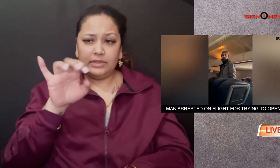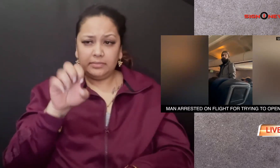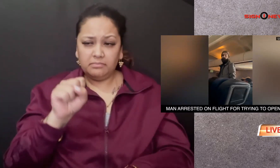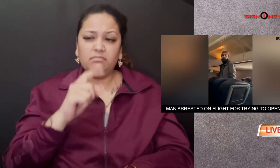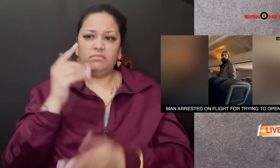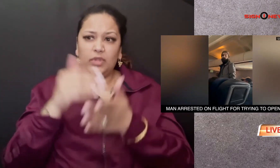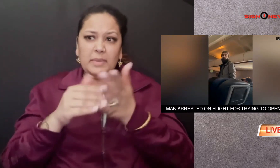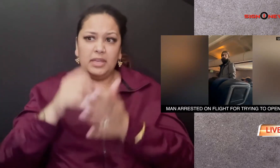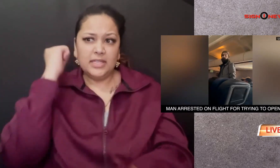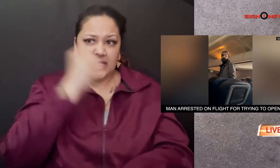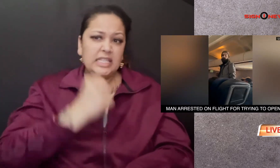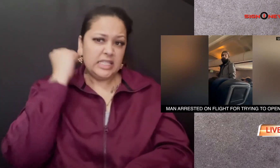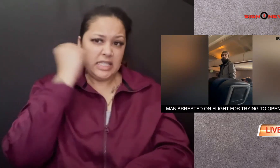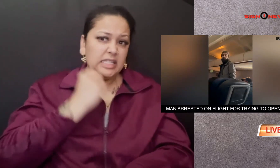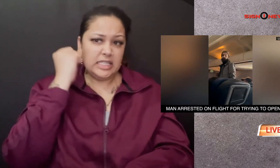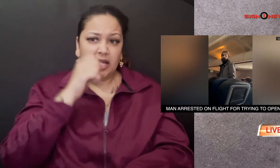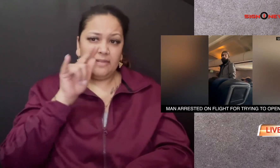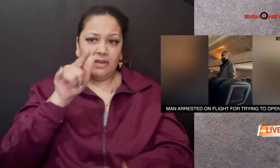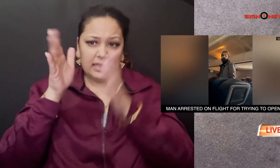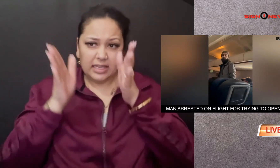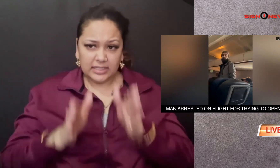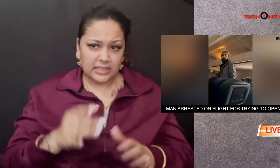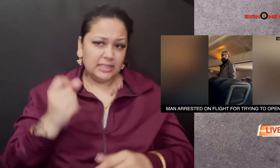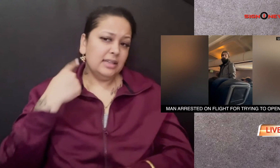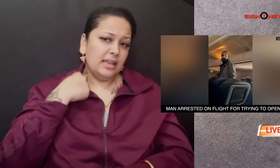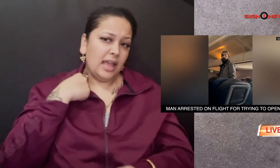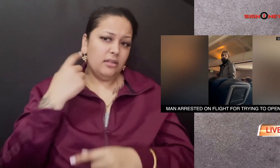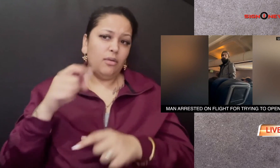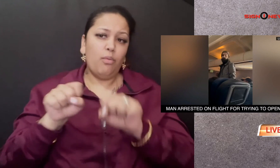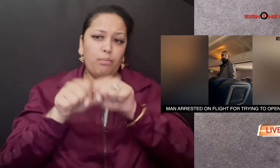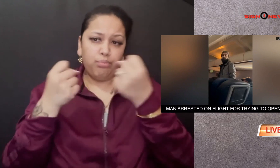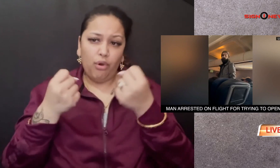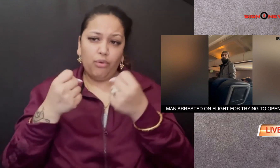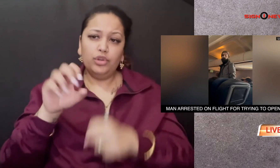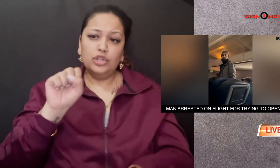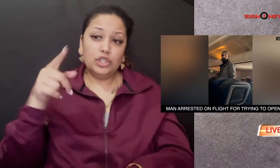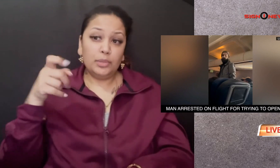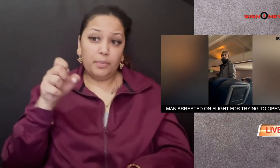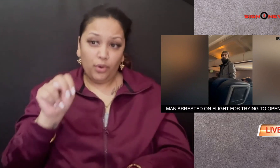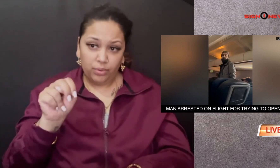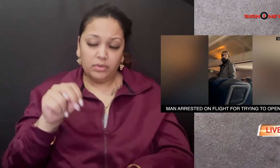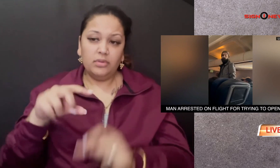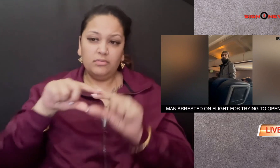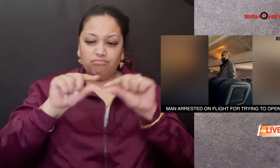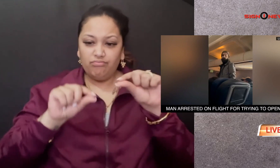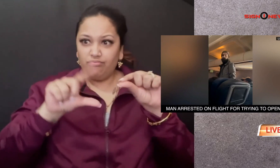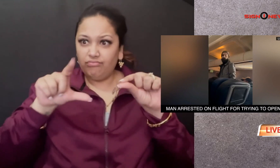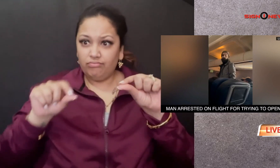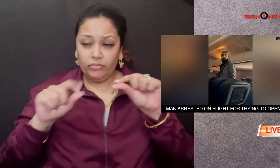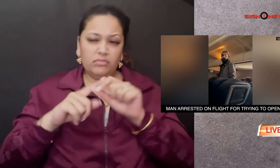Repeatedly stabbed a flight attendant in the net with a broken spoon. And tried to open the plains emergency door.